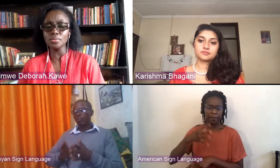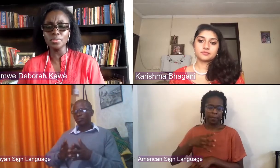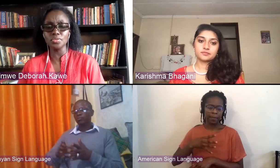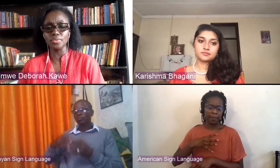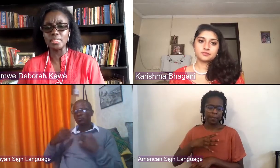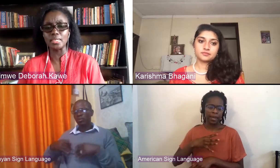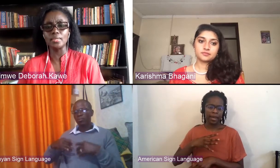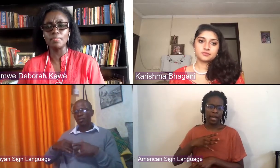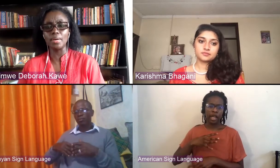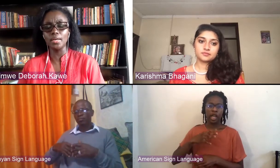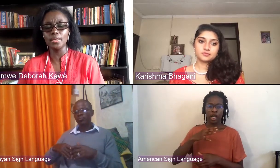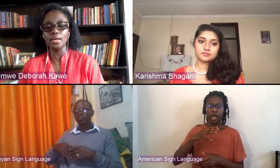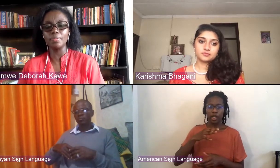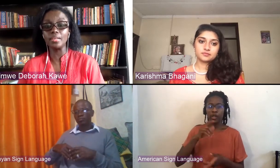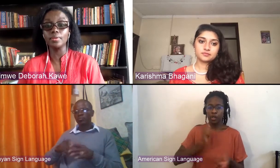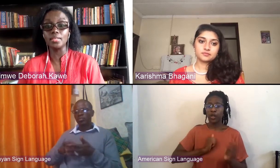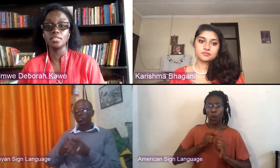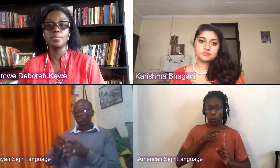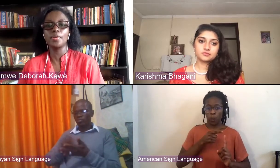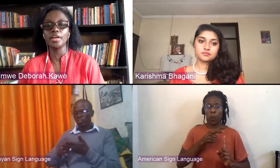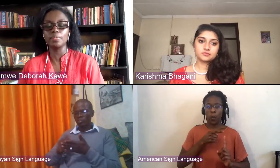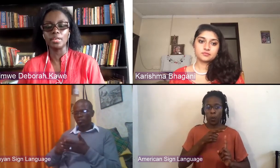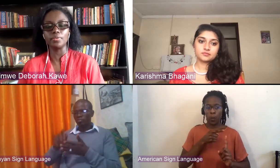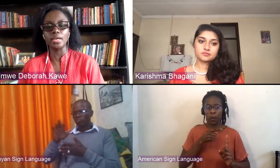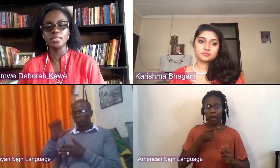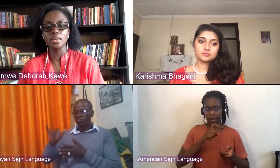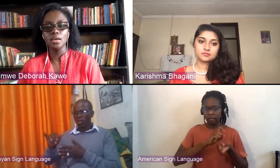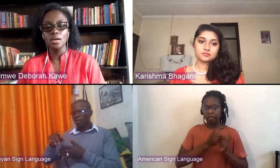It was written by a playwright, an American playwright